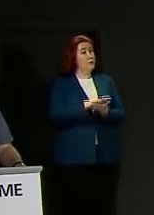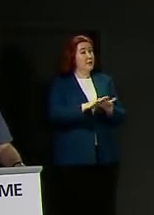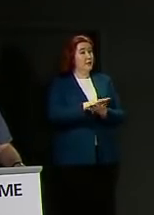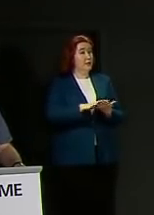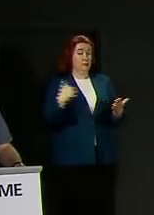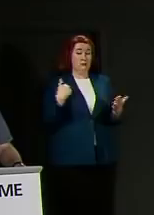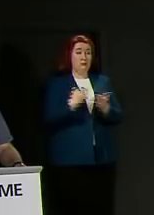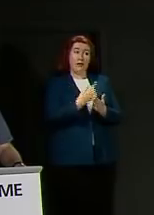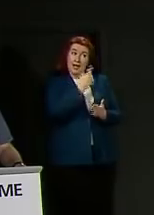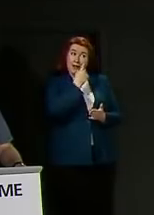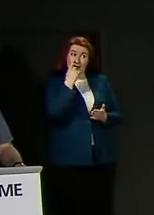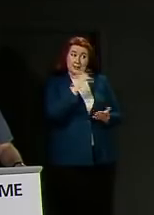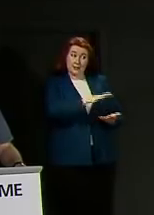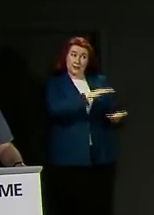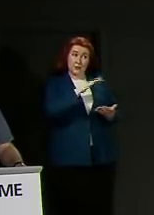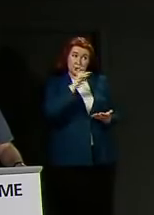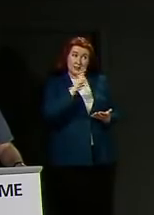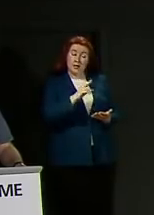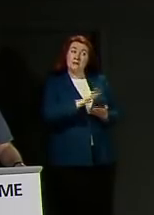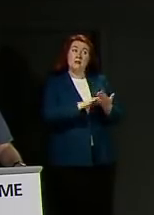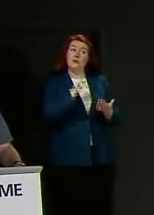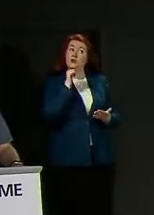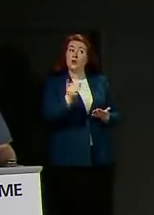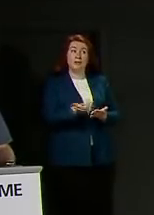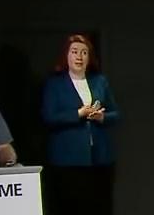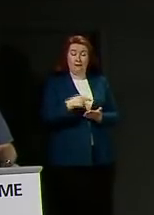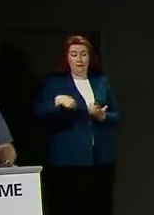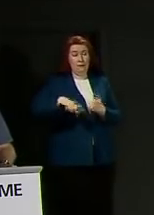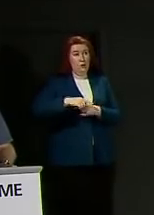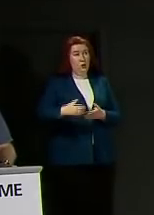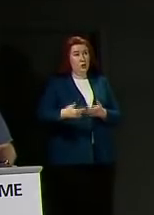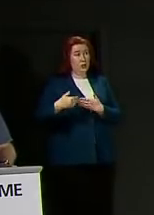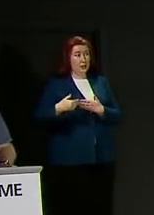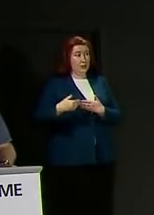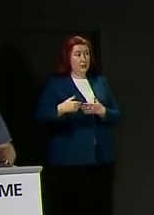that it's not safe? And further to that, you talk about so Professor Peter